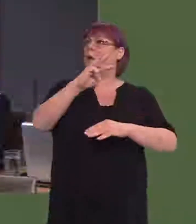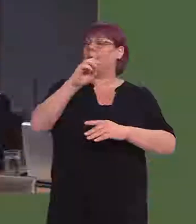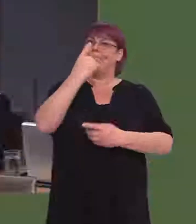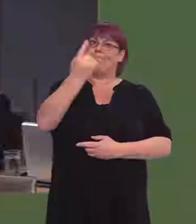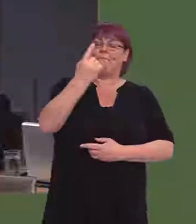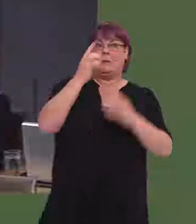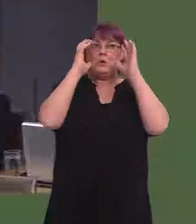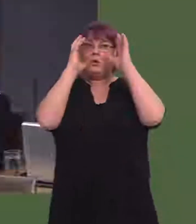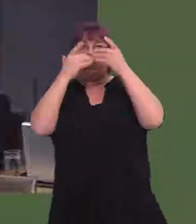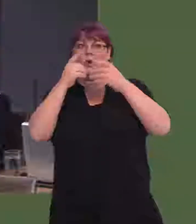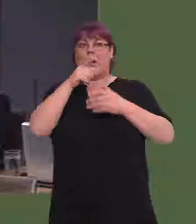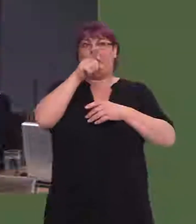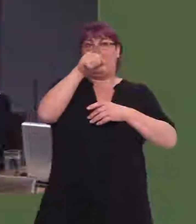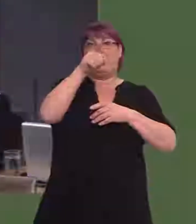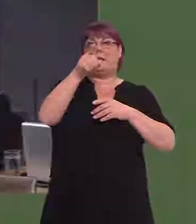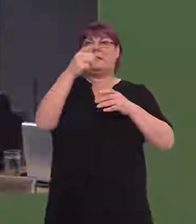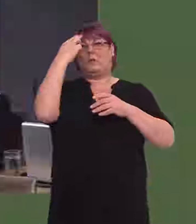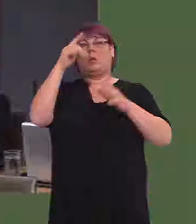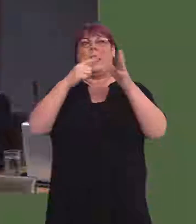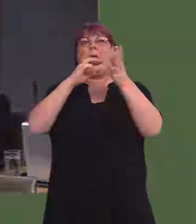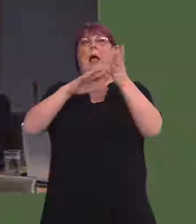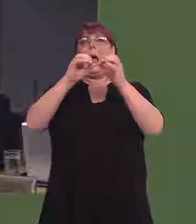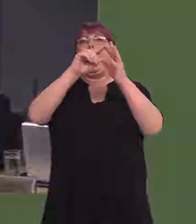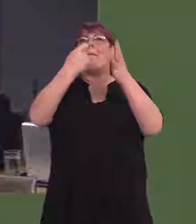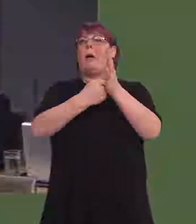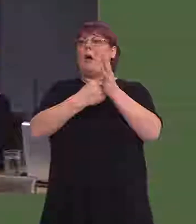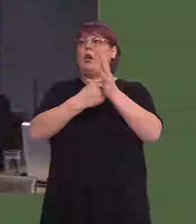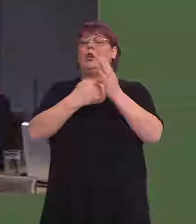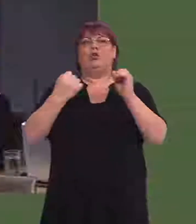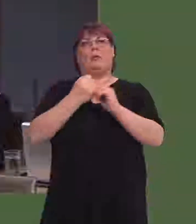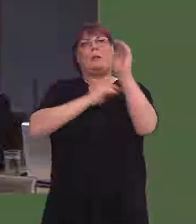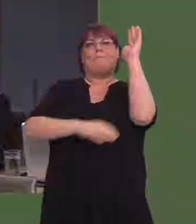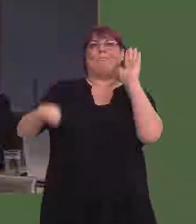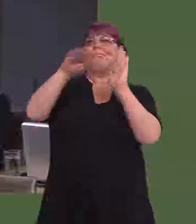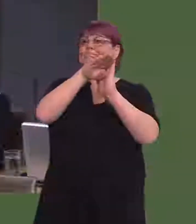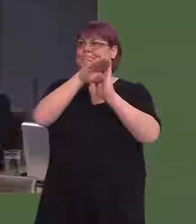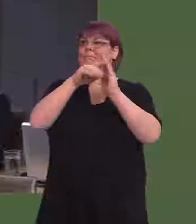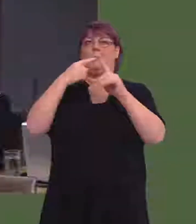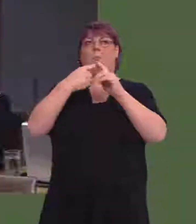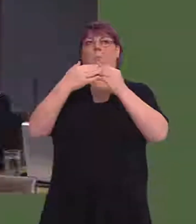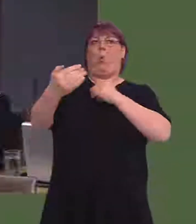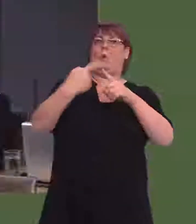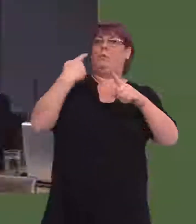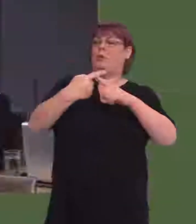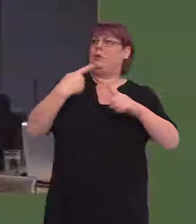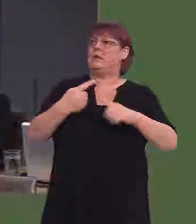the categorisation there. Paramedics tell me regularly that they are concerned about categorising stroke calls